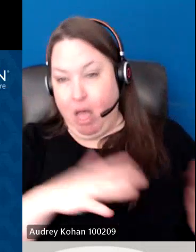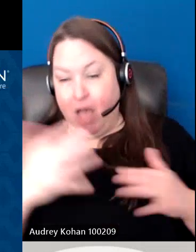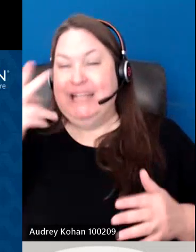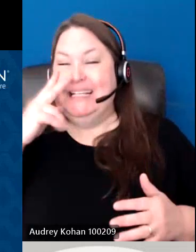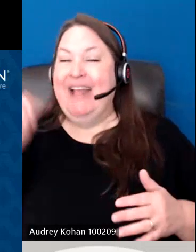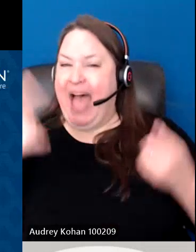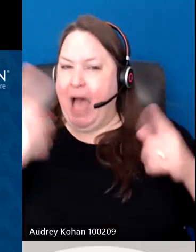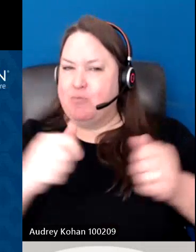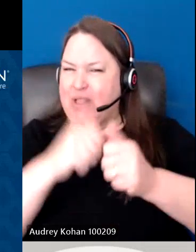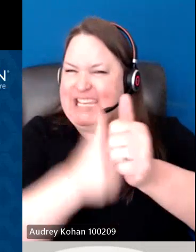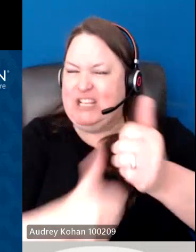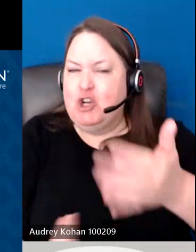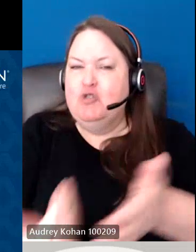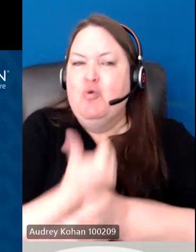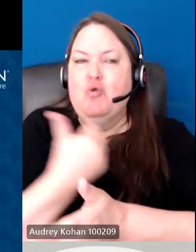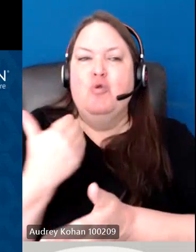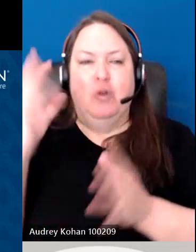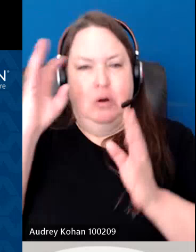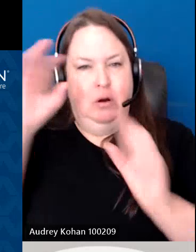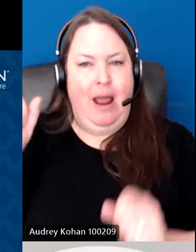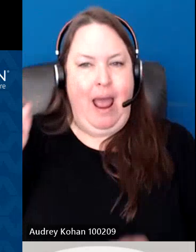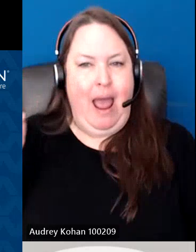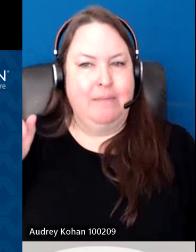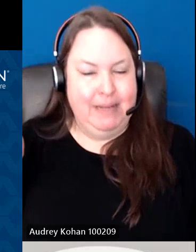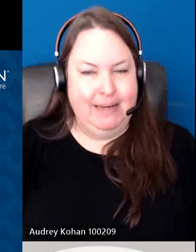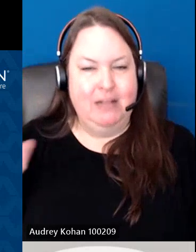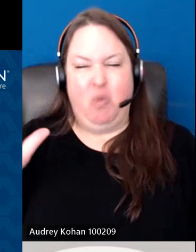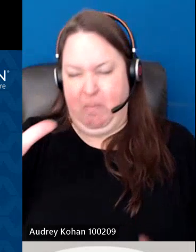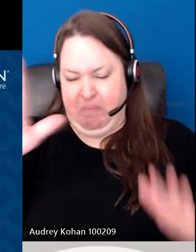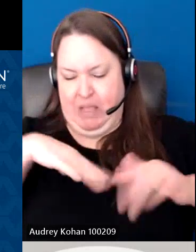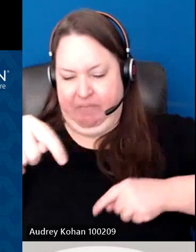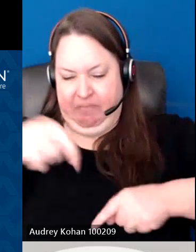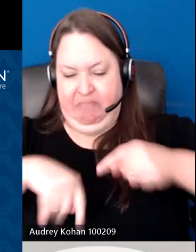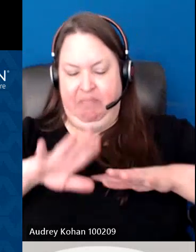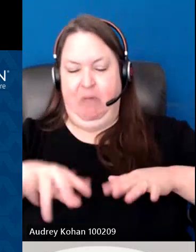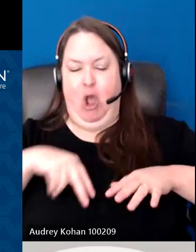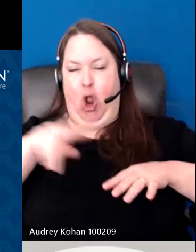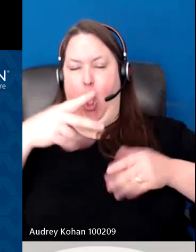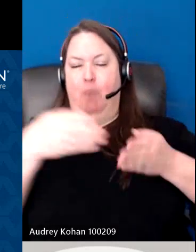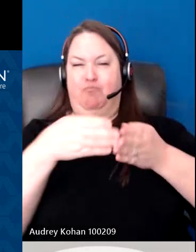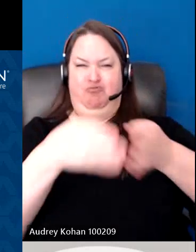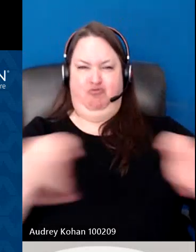each new Administration so let's just take a step back and consider the broader picture uh legal and